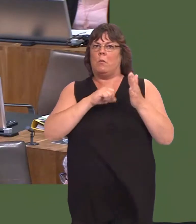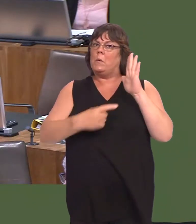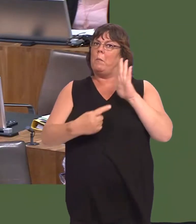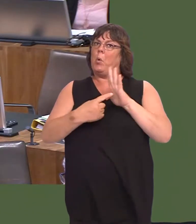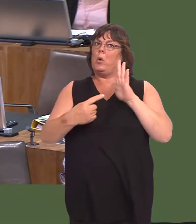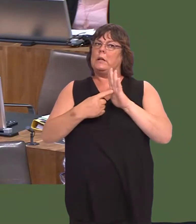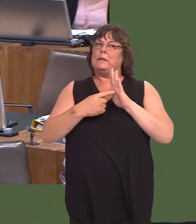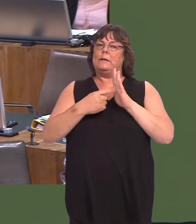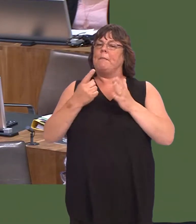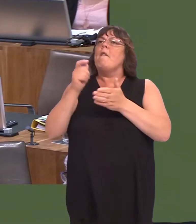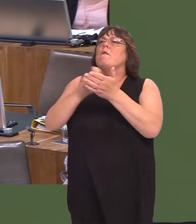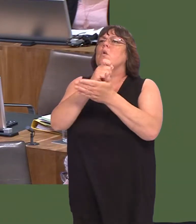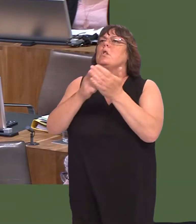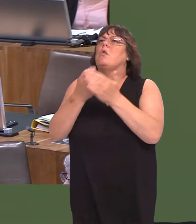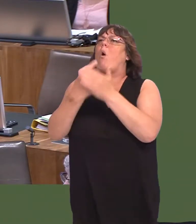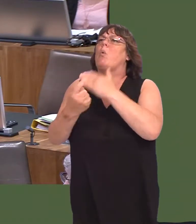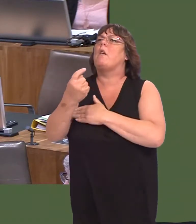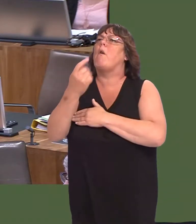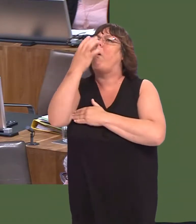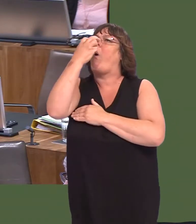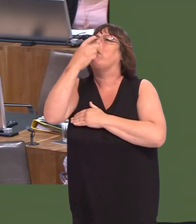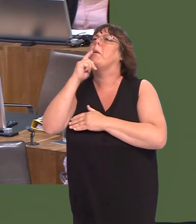isnít seen as something you do when you get into middle age.